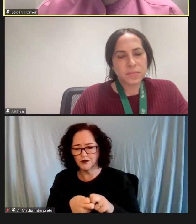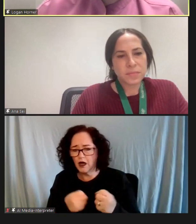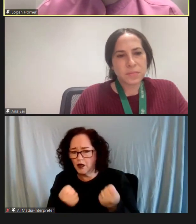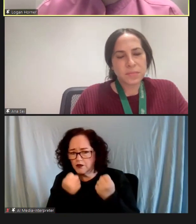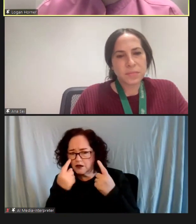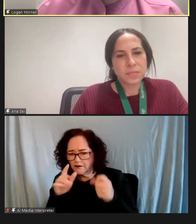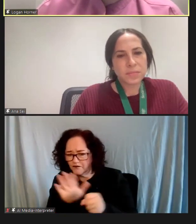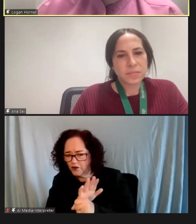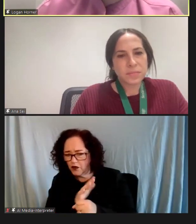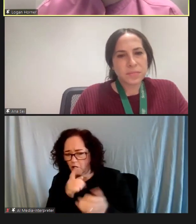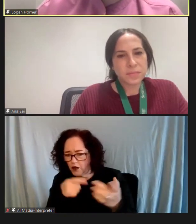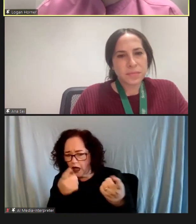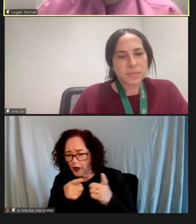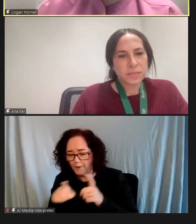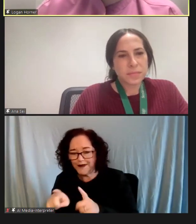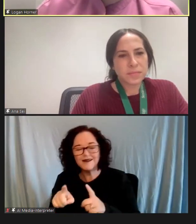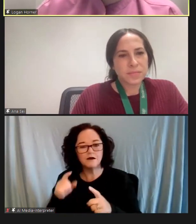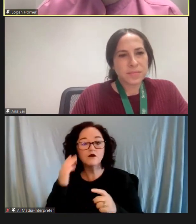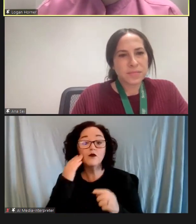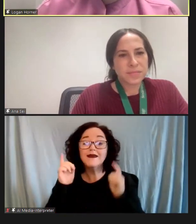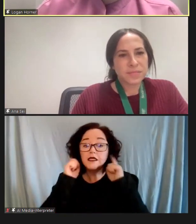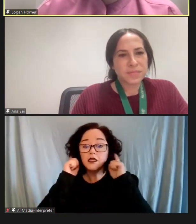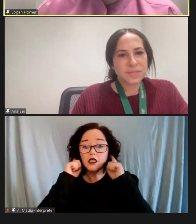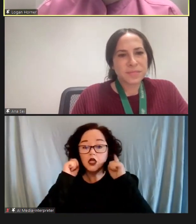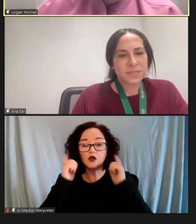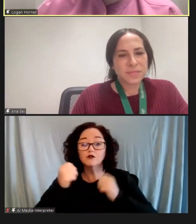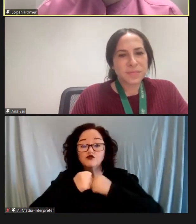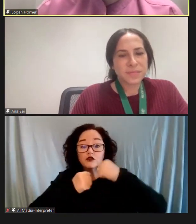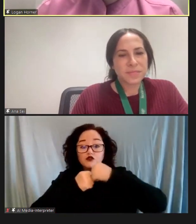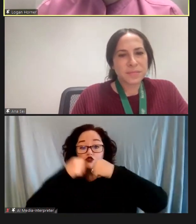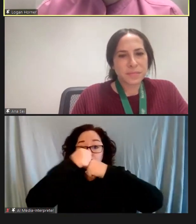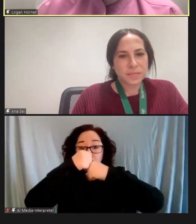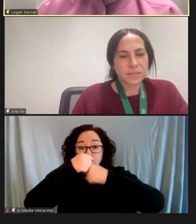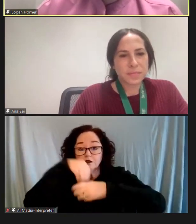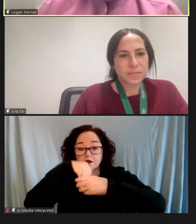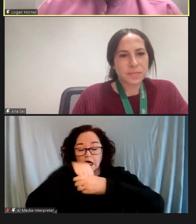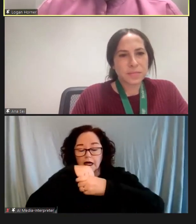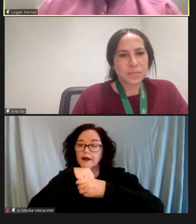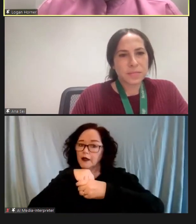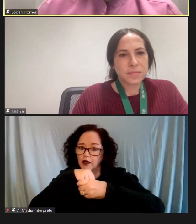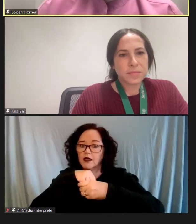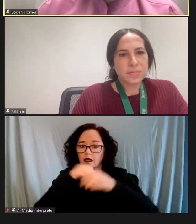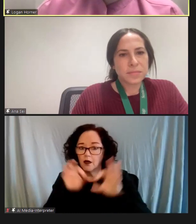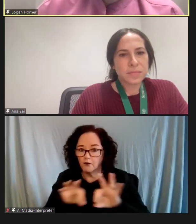structurally for both years is really